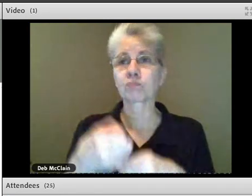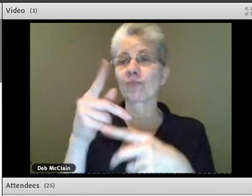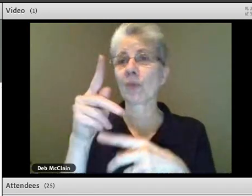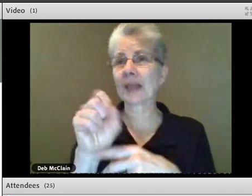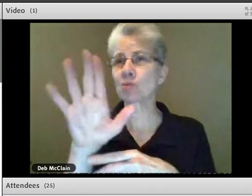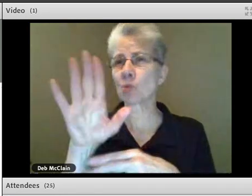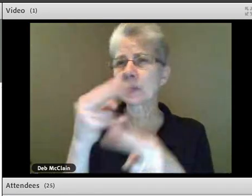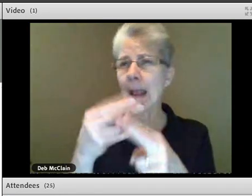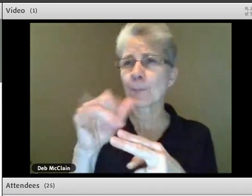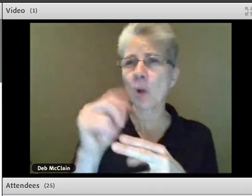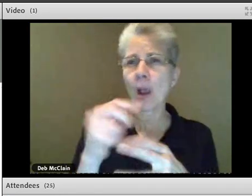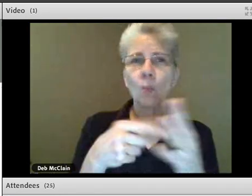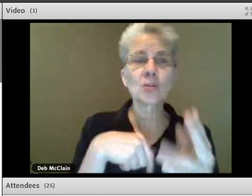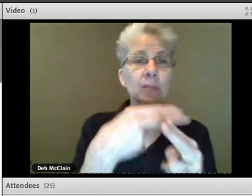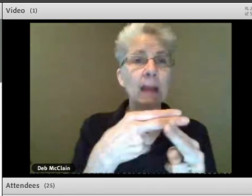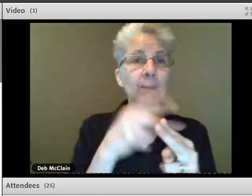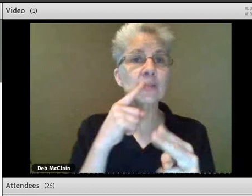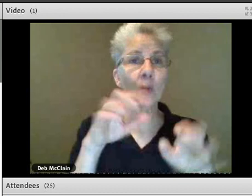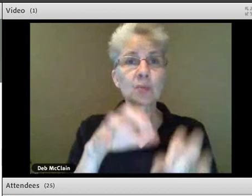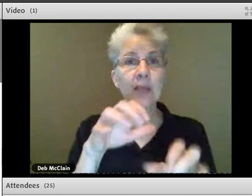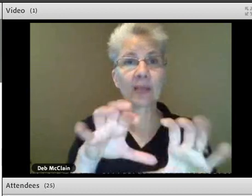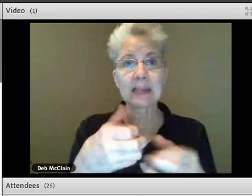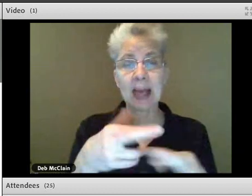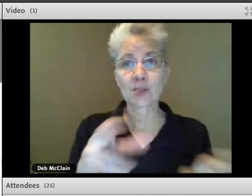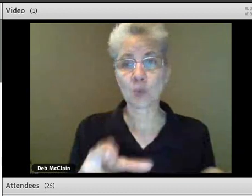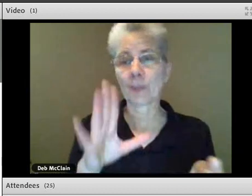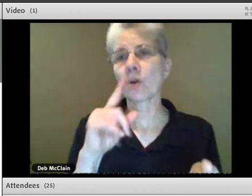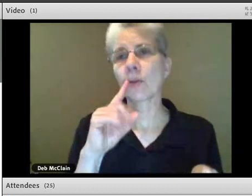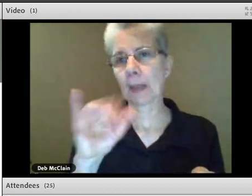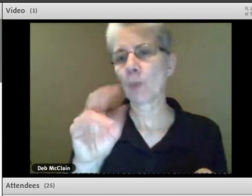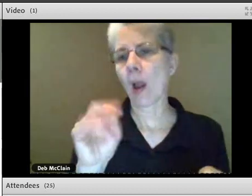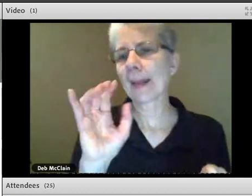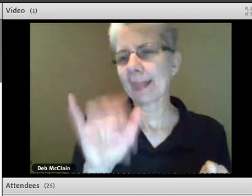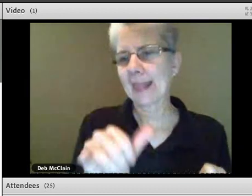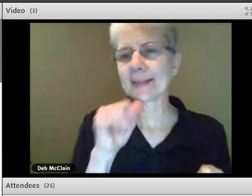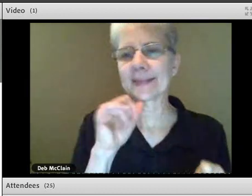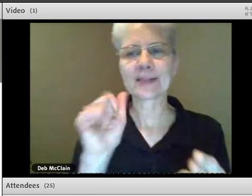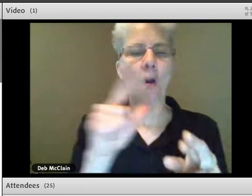Guess what your name is when you sign into this classroom? It's going to be Brian, and it does all automatically,